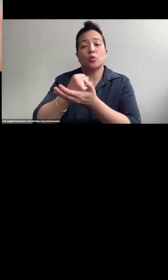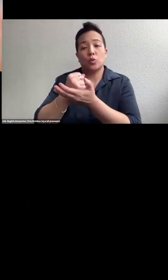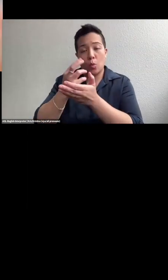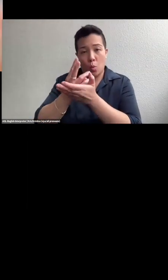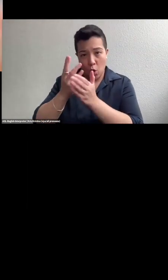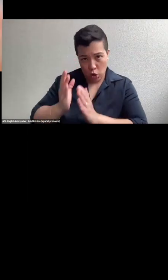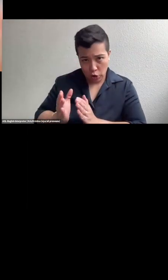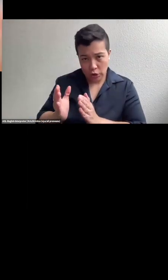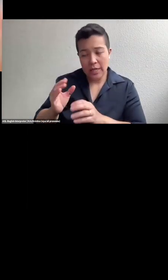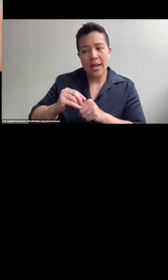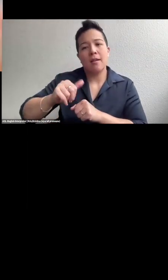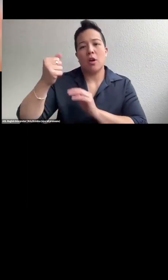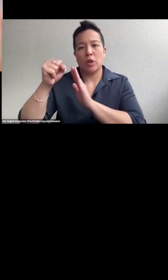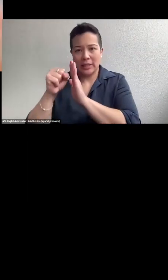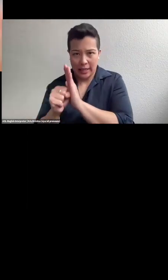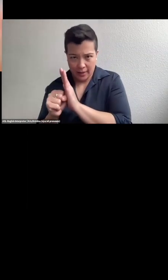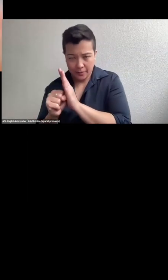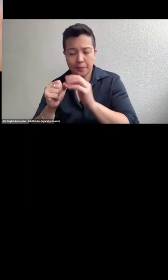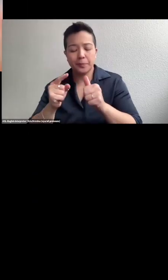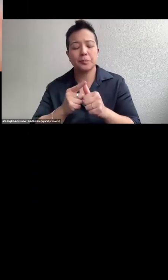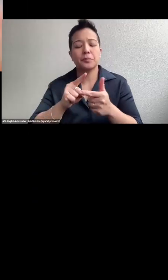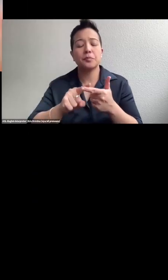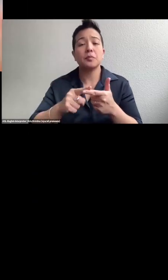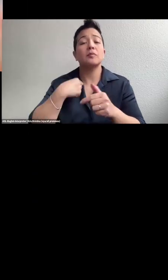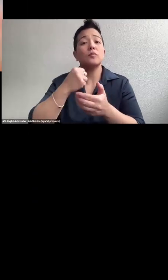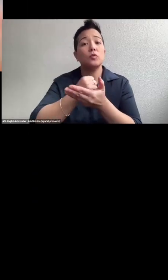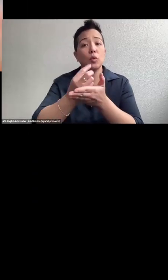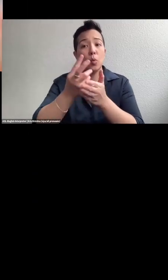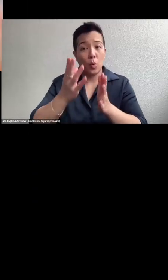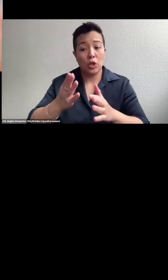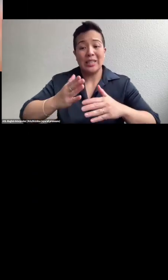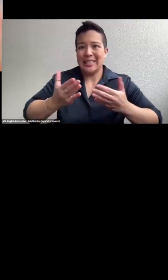in another state, the social workers here